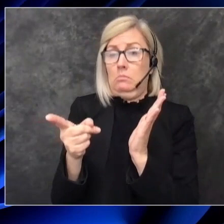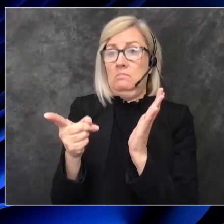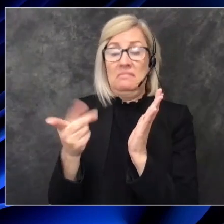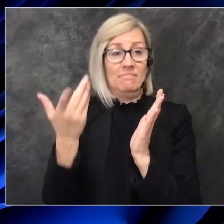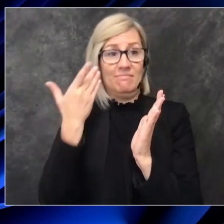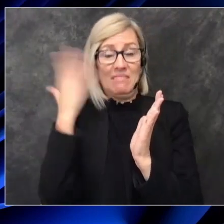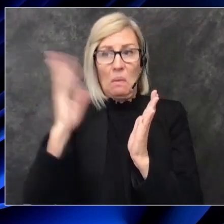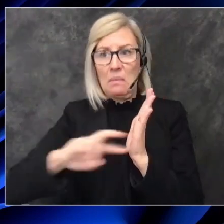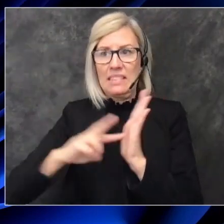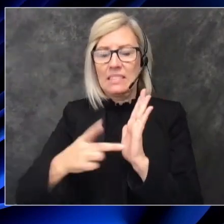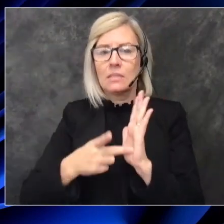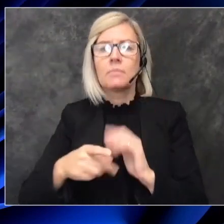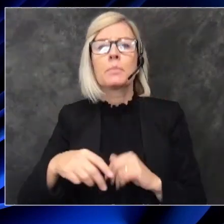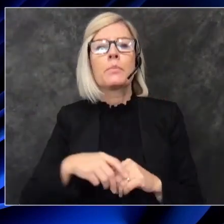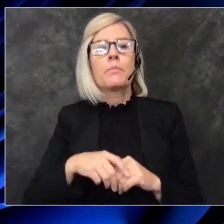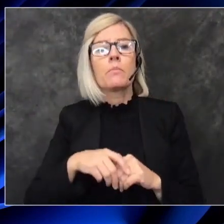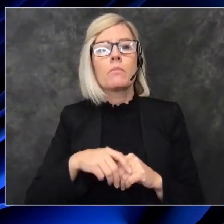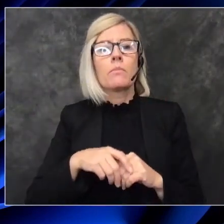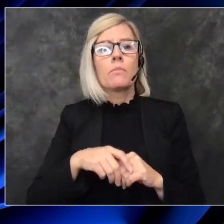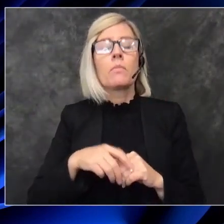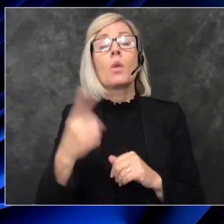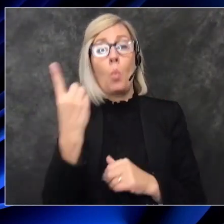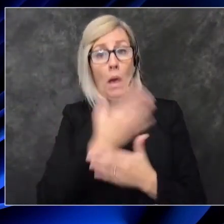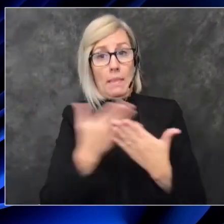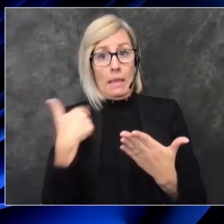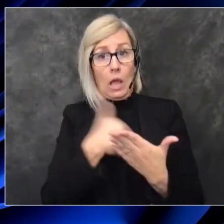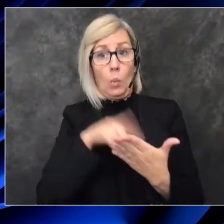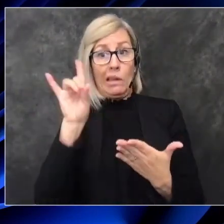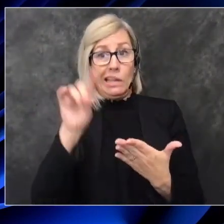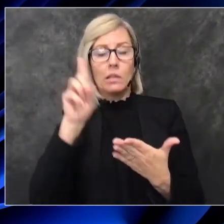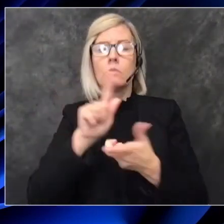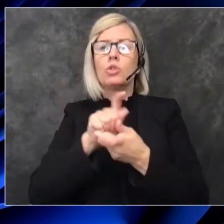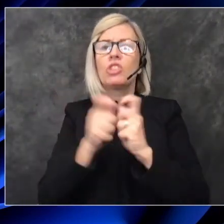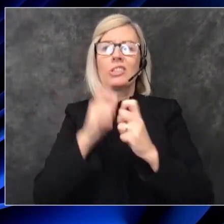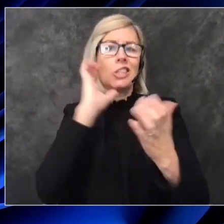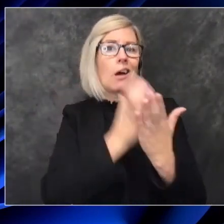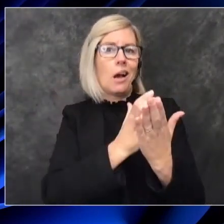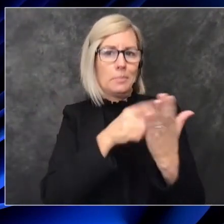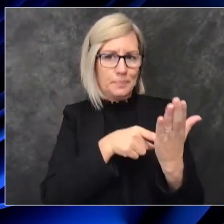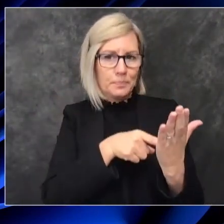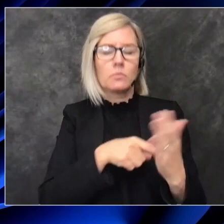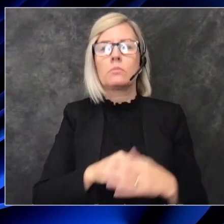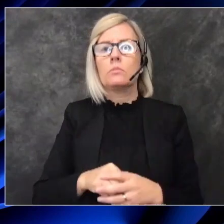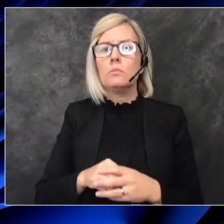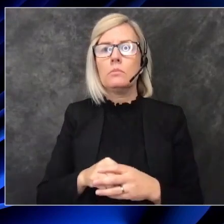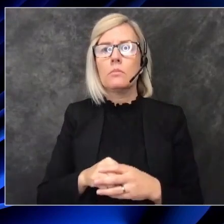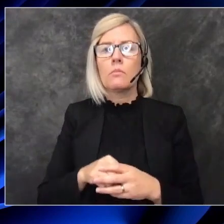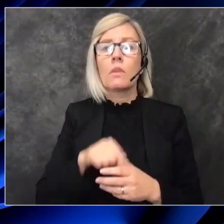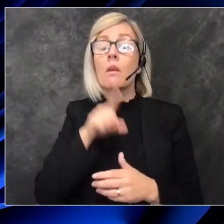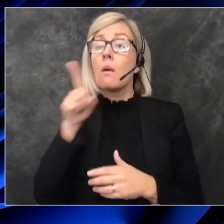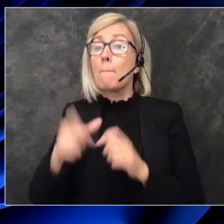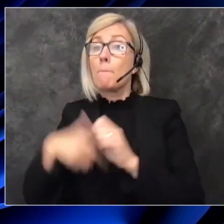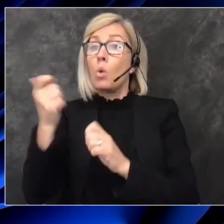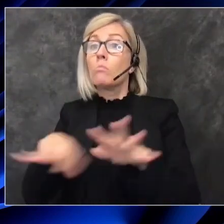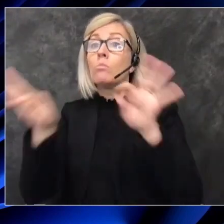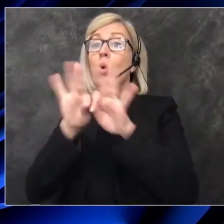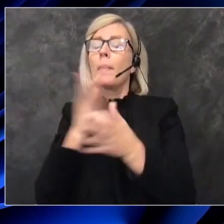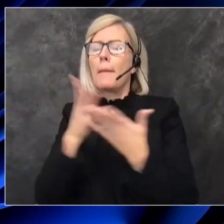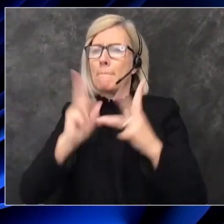One of the things that we did is we change the icon and the most important thing is that people could discover the things that would help them.